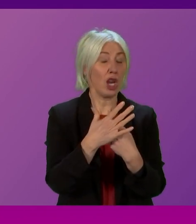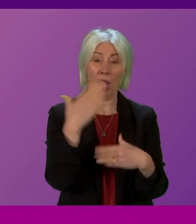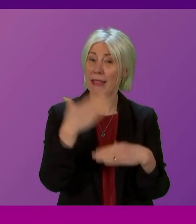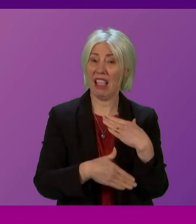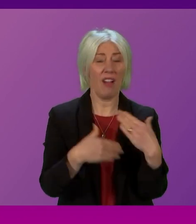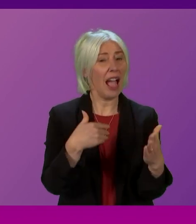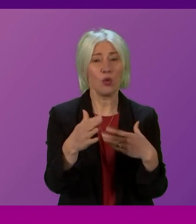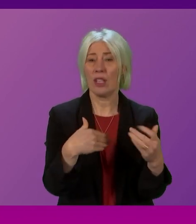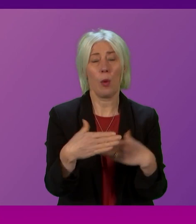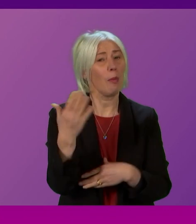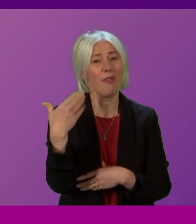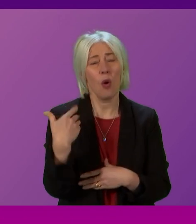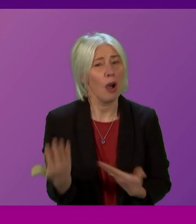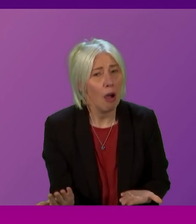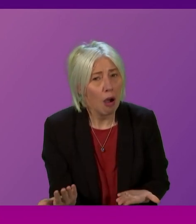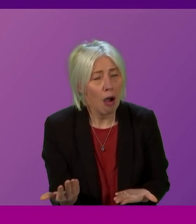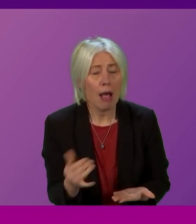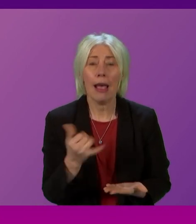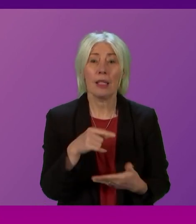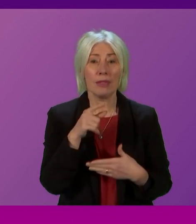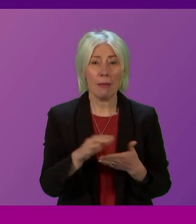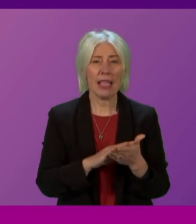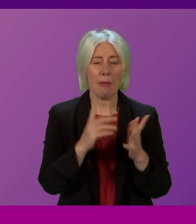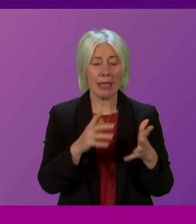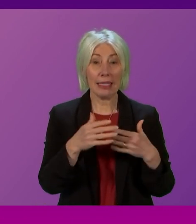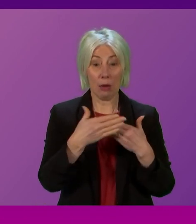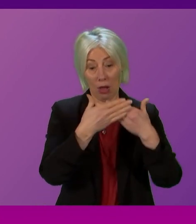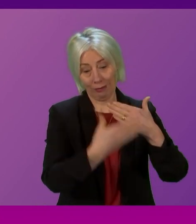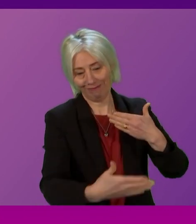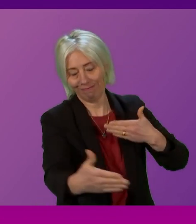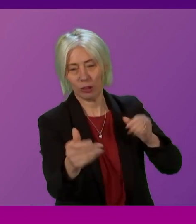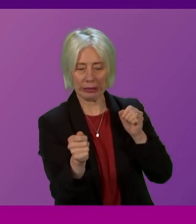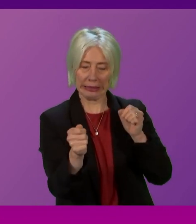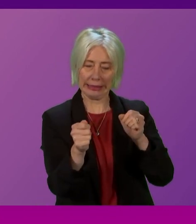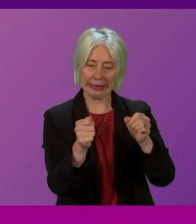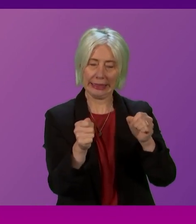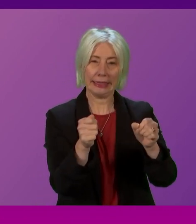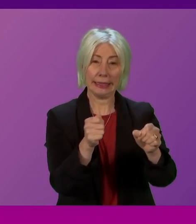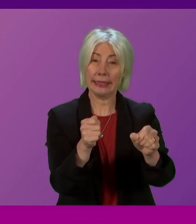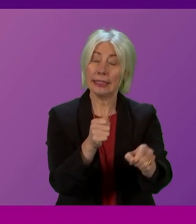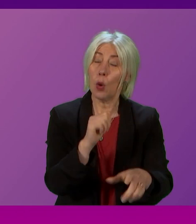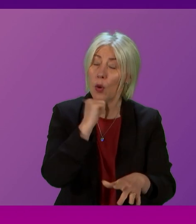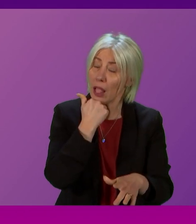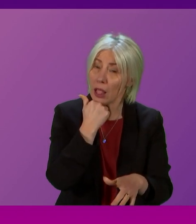Some of that necessitates longer-term reform of our NHS, but some of that is also absolutely